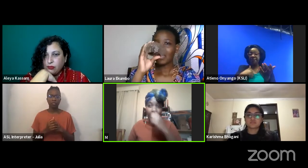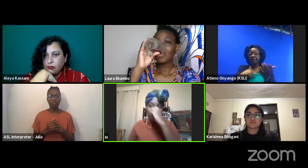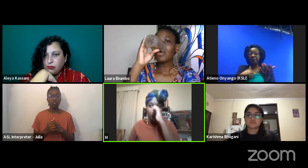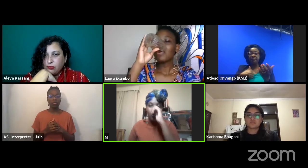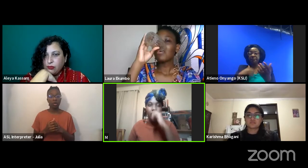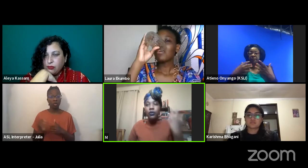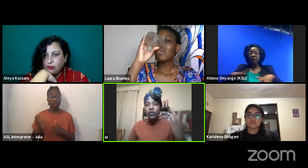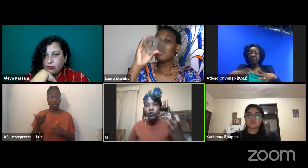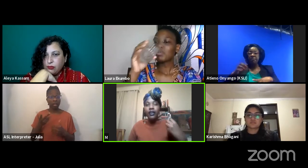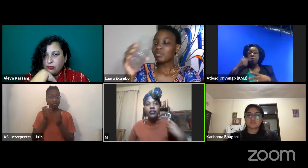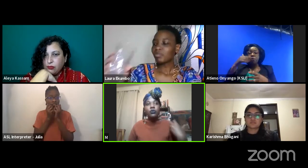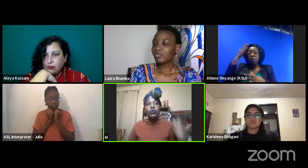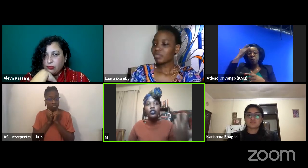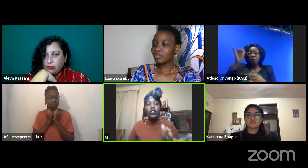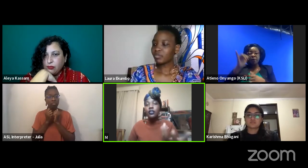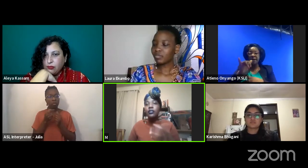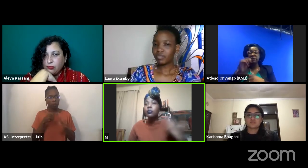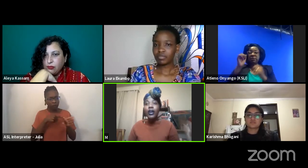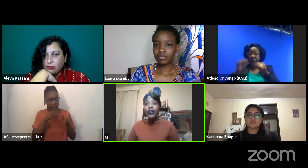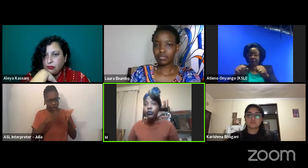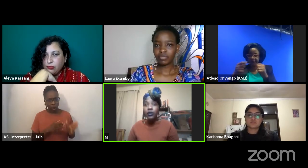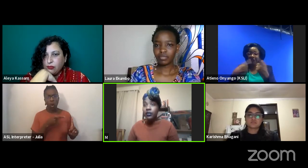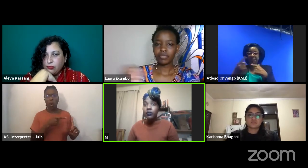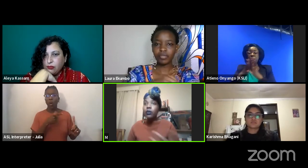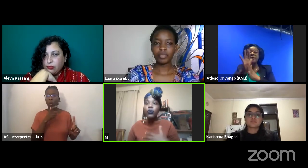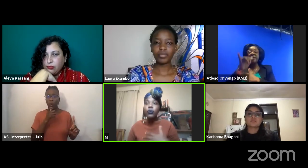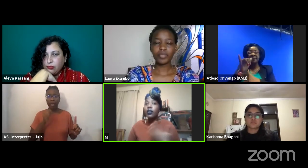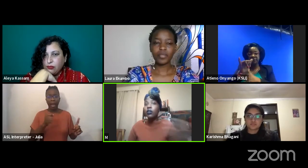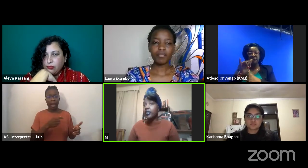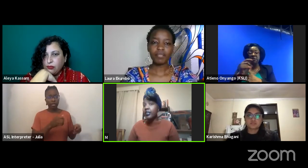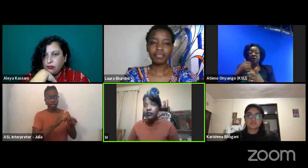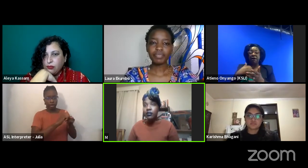and who can speak to that and who can train us in this brand new medium that we had not done